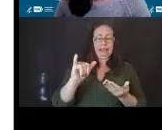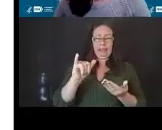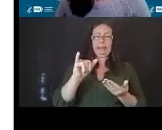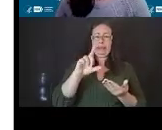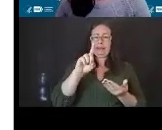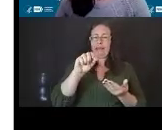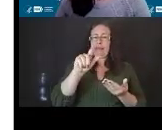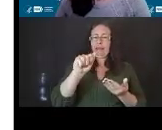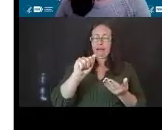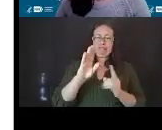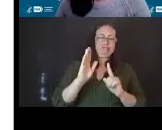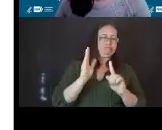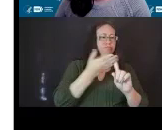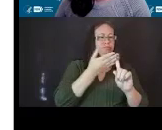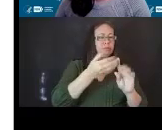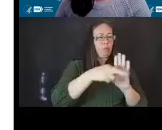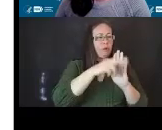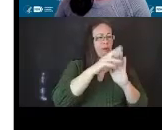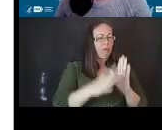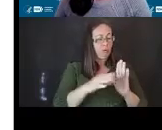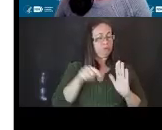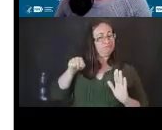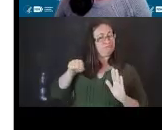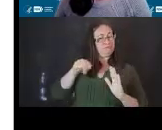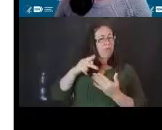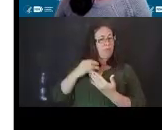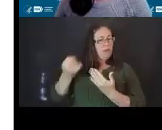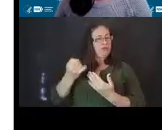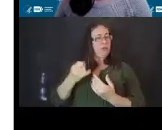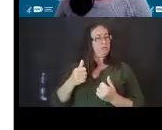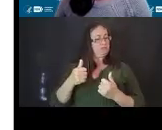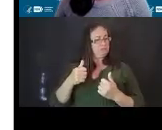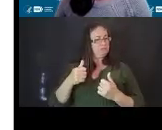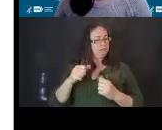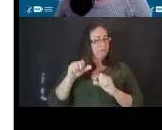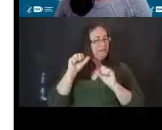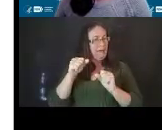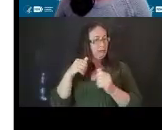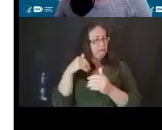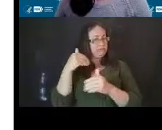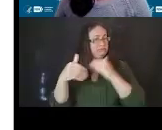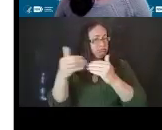Do you need to look at your department and ask them for shared equipment? What resources do you need?